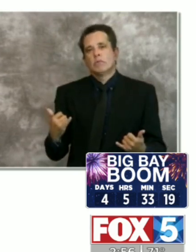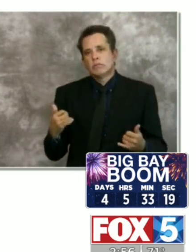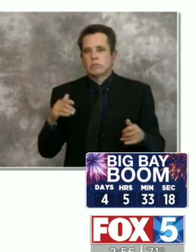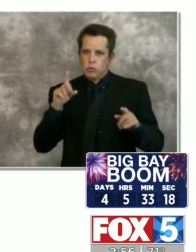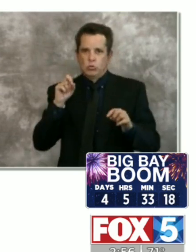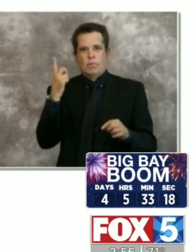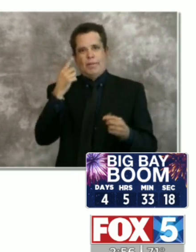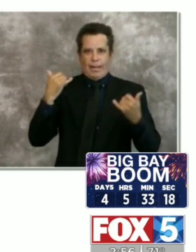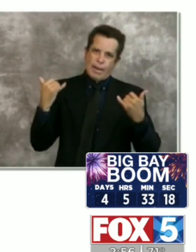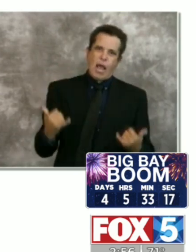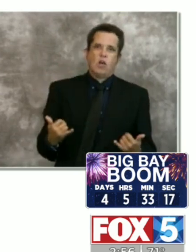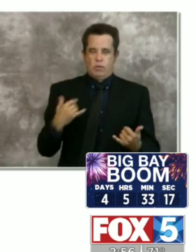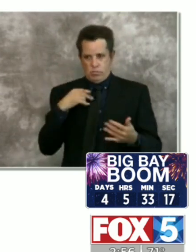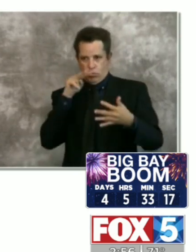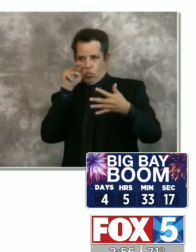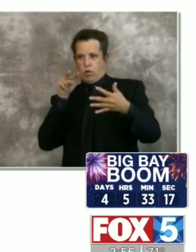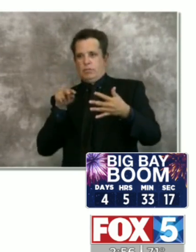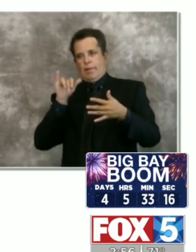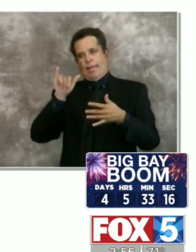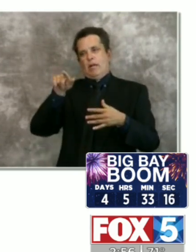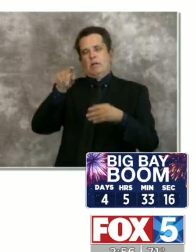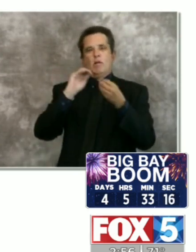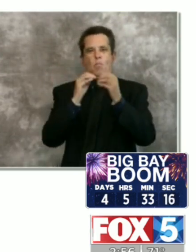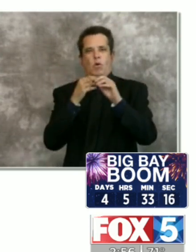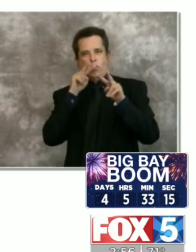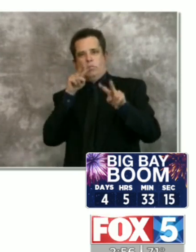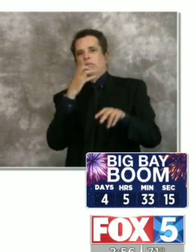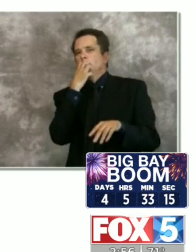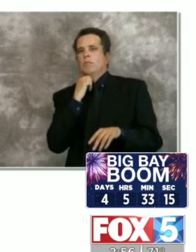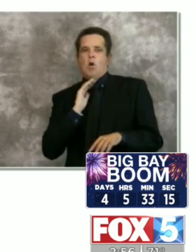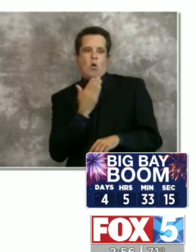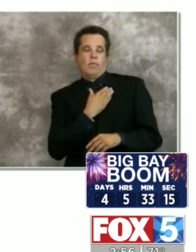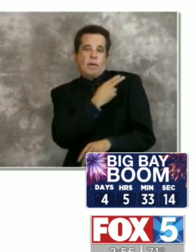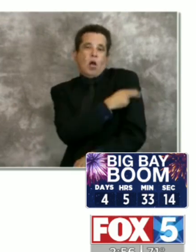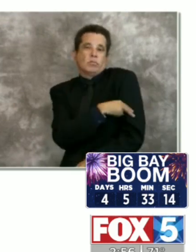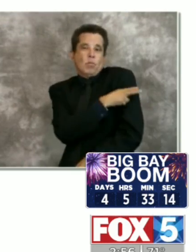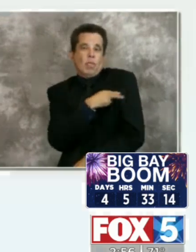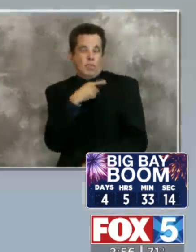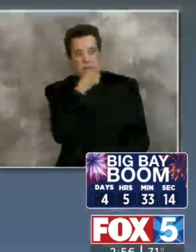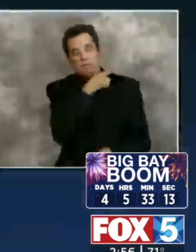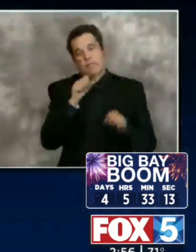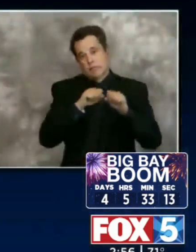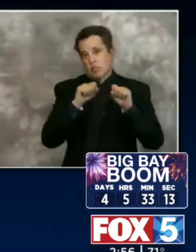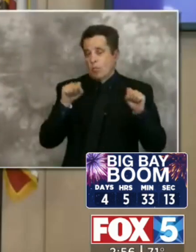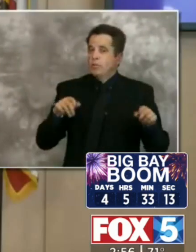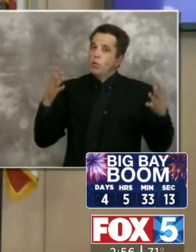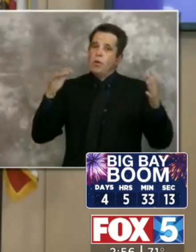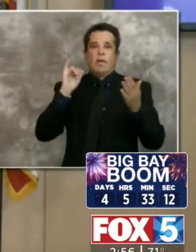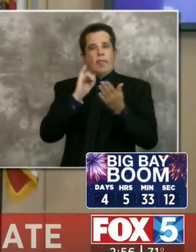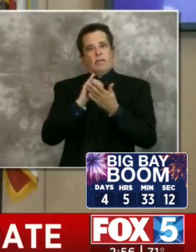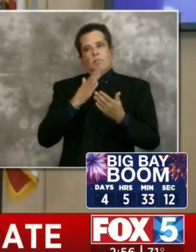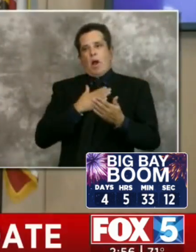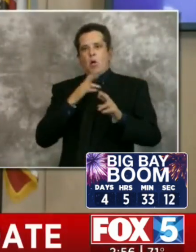THIS ASSOCIATED WITH COVID ALL RIGHT YOU CAN BE A LITTLE TOO LATE TO TAKE ACTION WHICH IS WHY WE'RE TAKING. WE'RE TAKING NOW OUT OF THE DESIRE TO